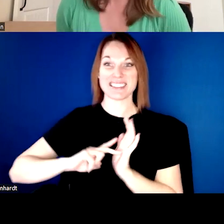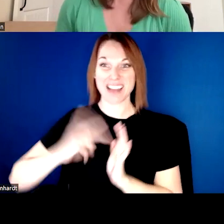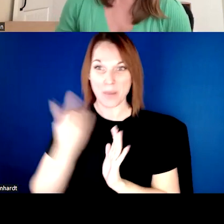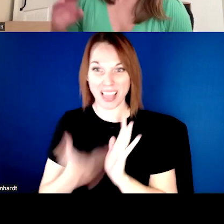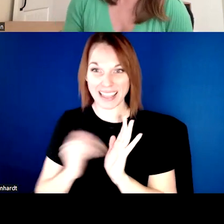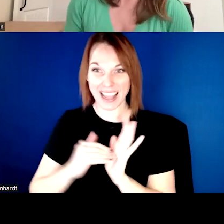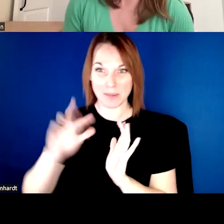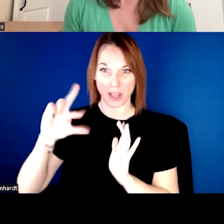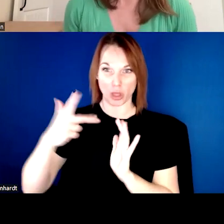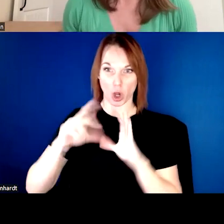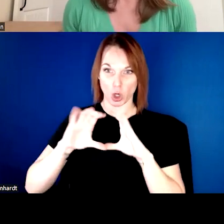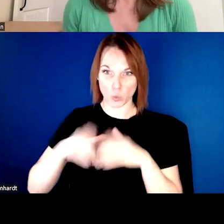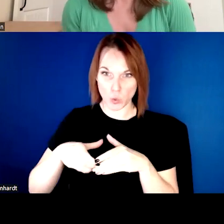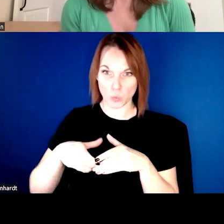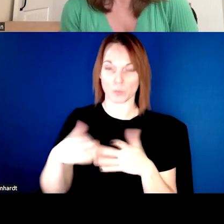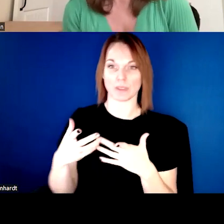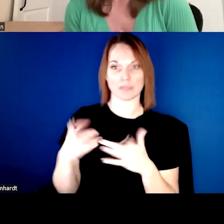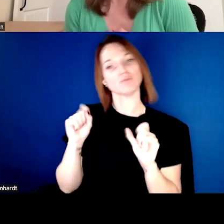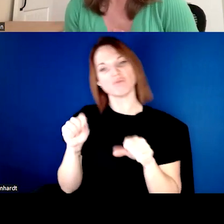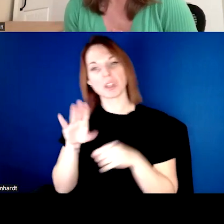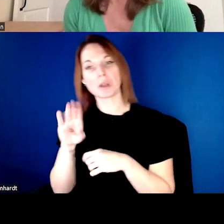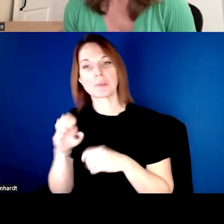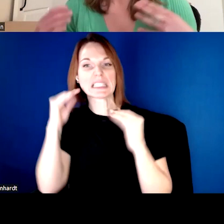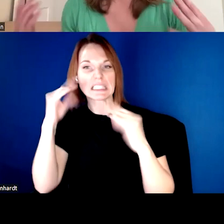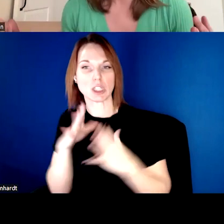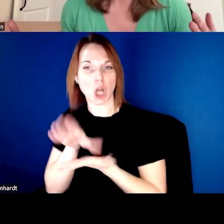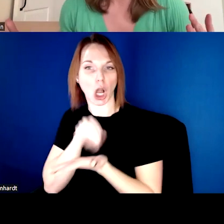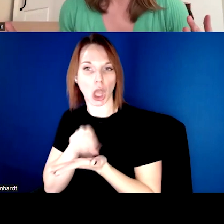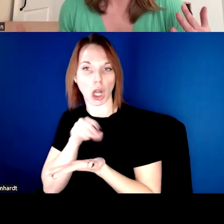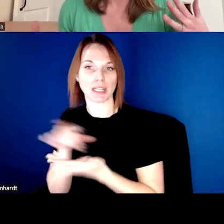this could be teacher learning; it could also just be that schools take a while to